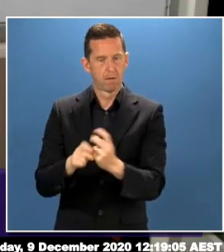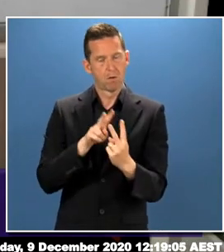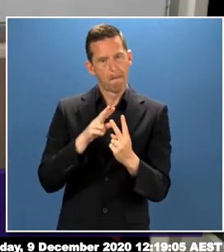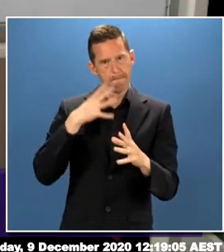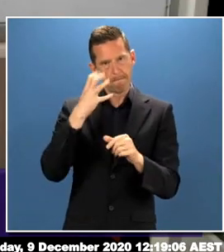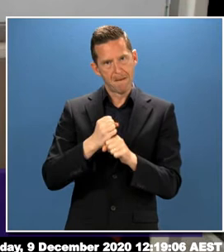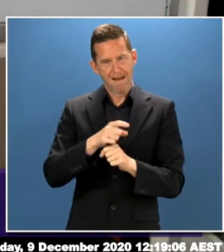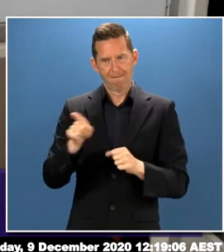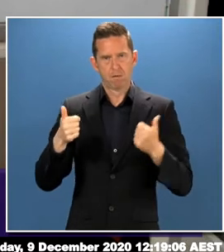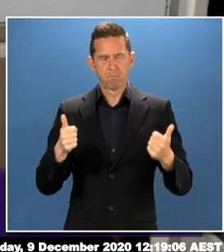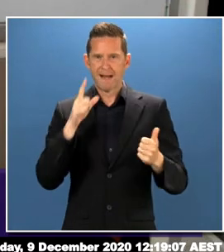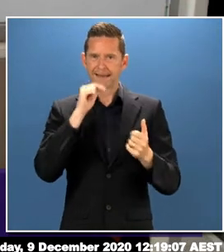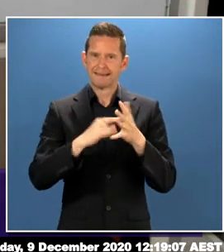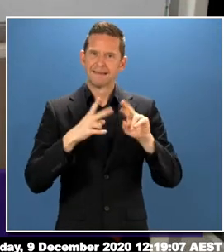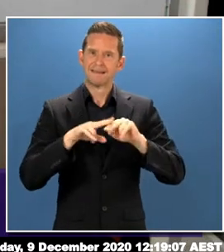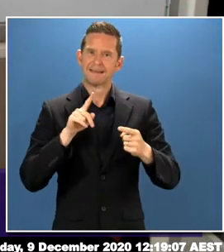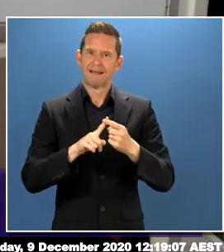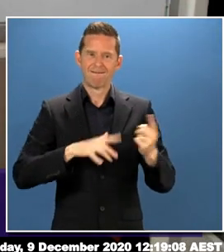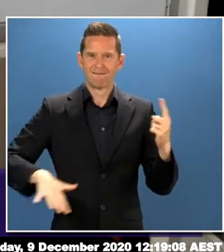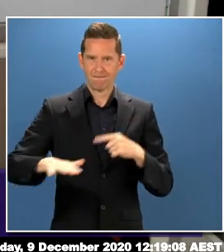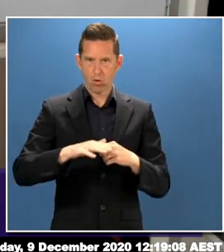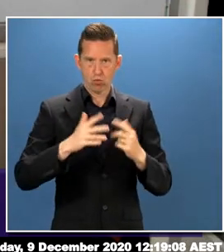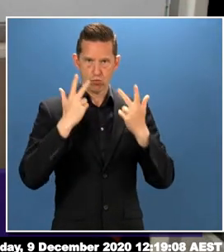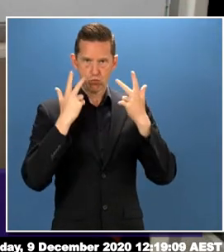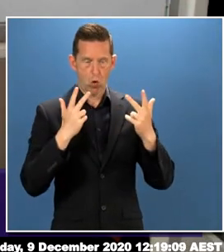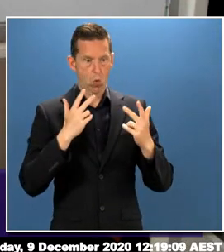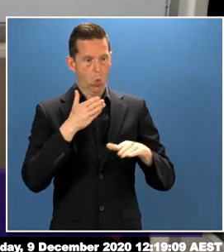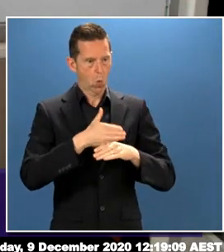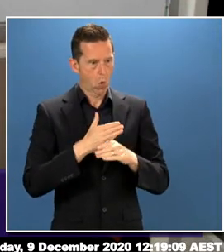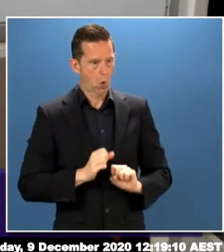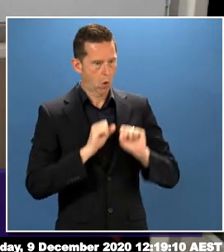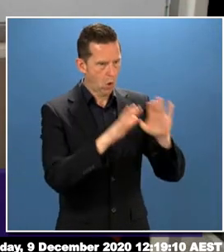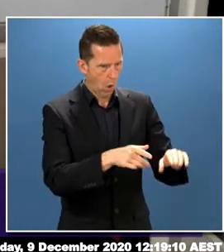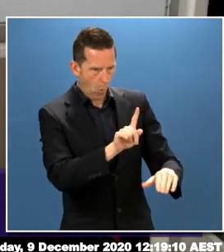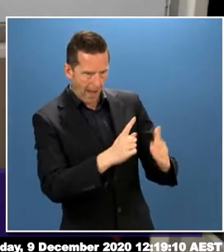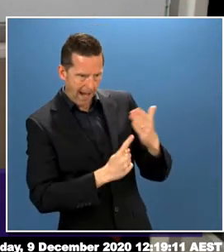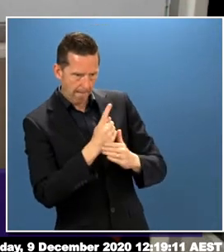in the classrooms to differentiate the work space, but also to give a range of work experience,